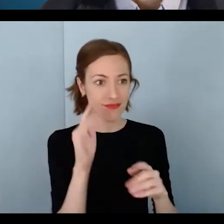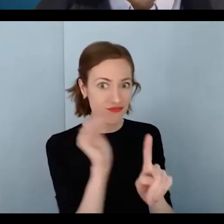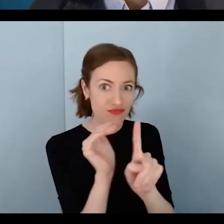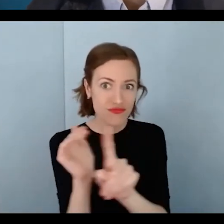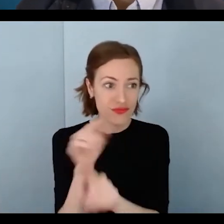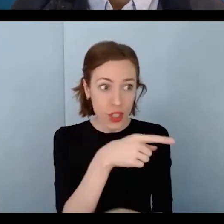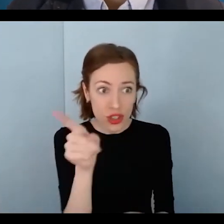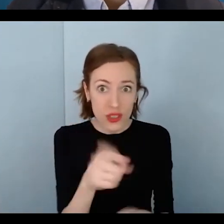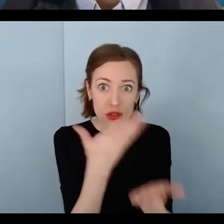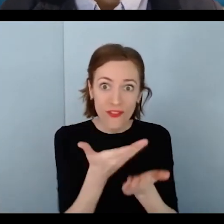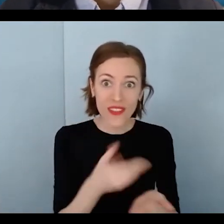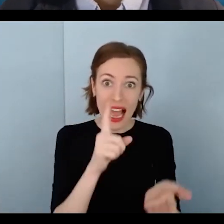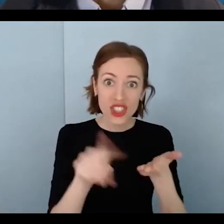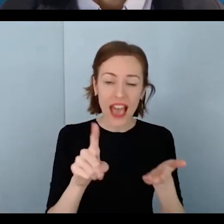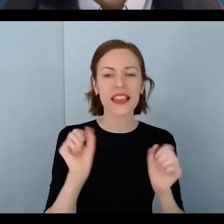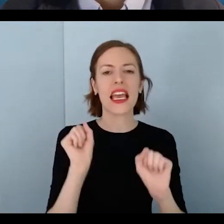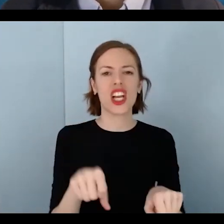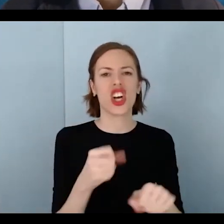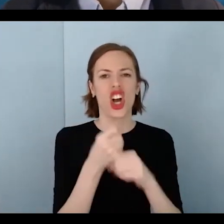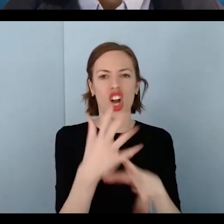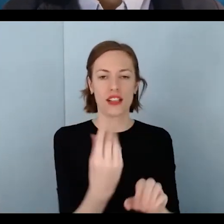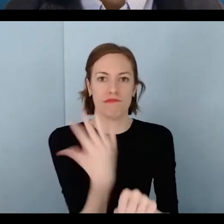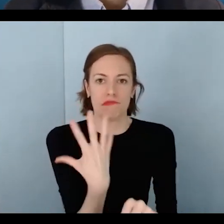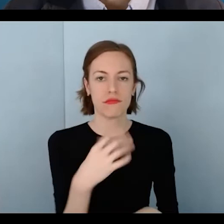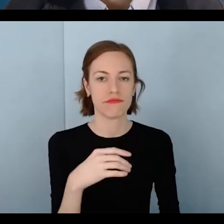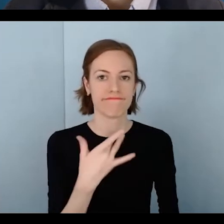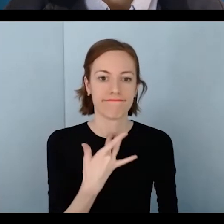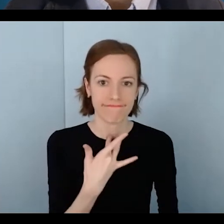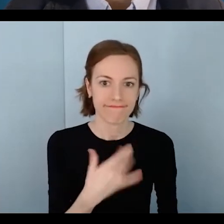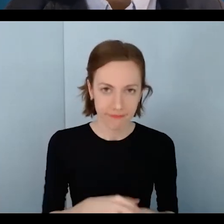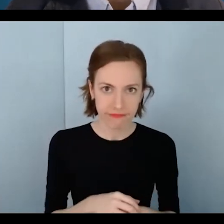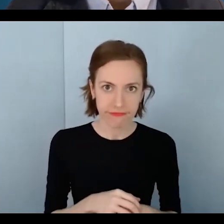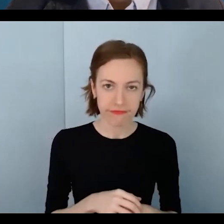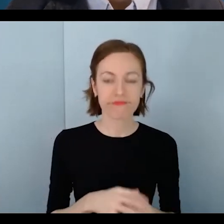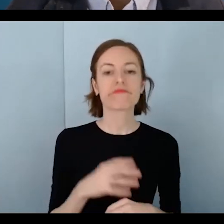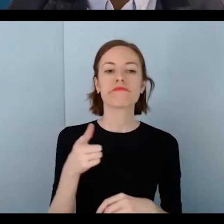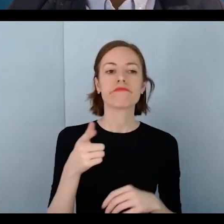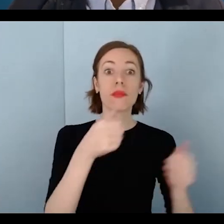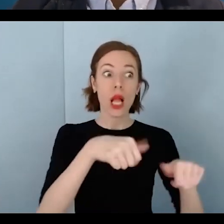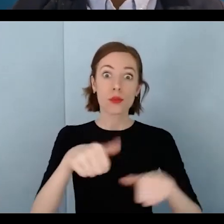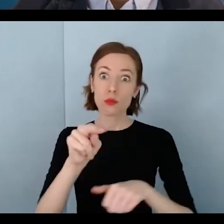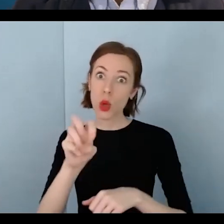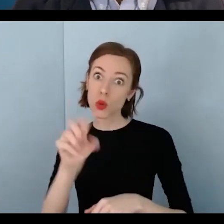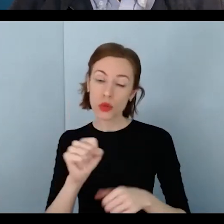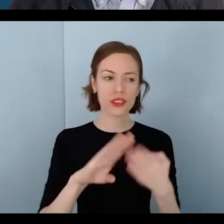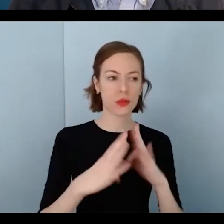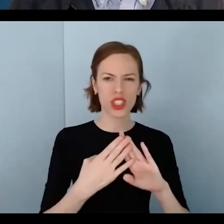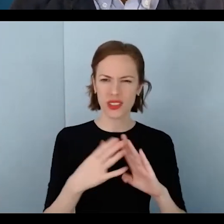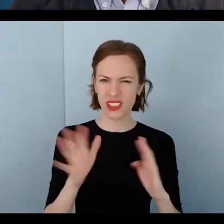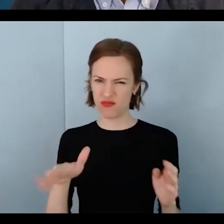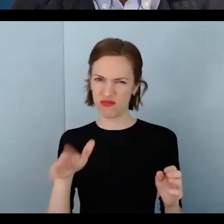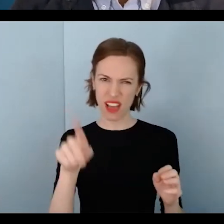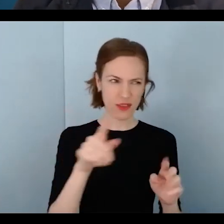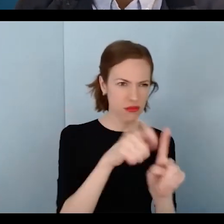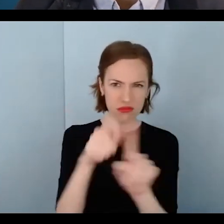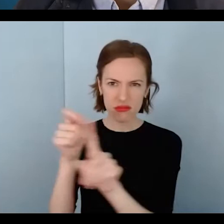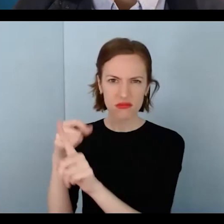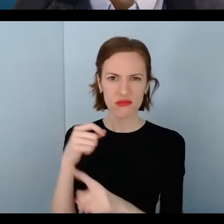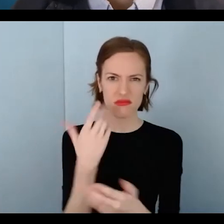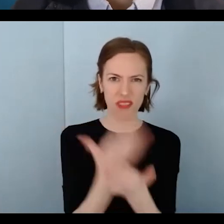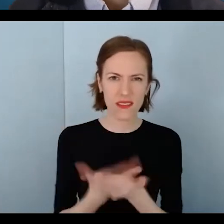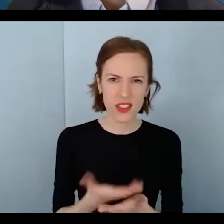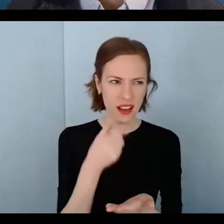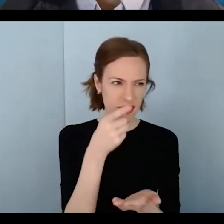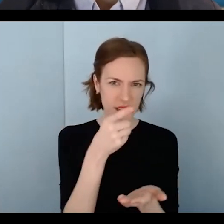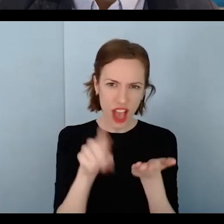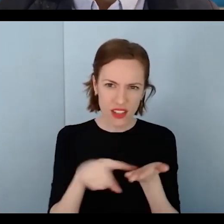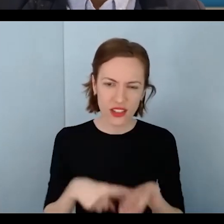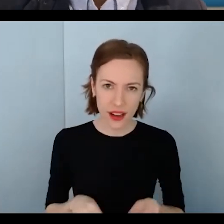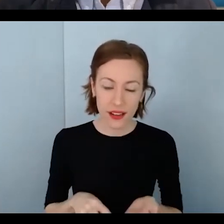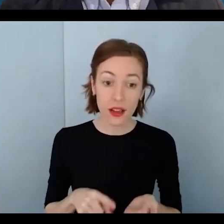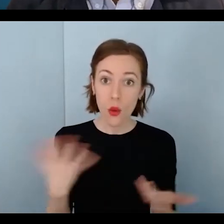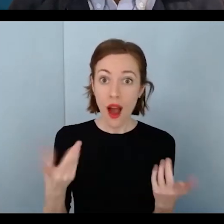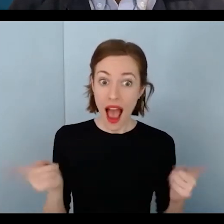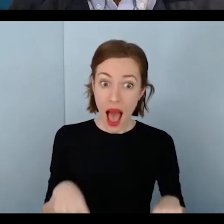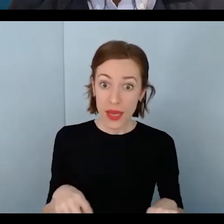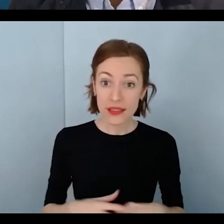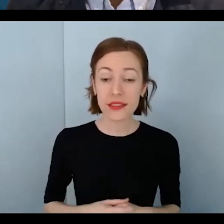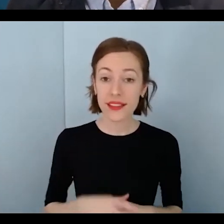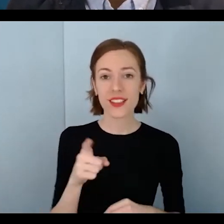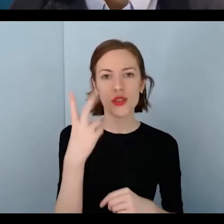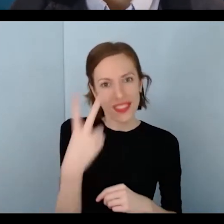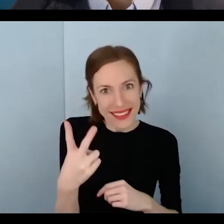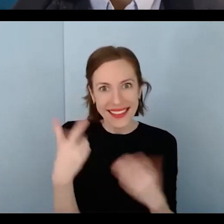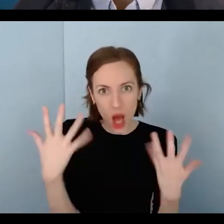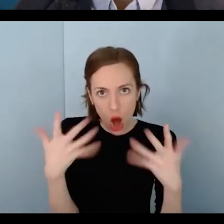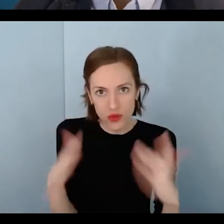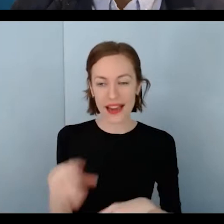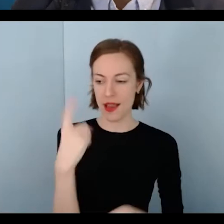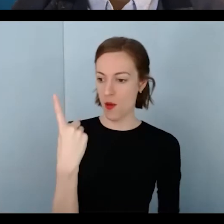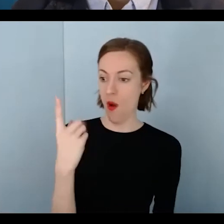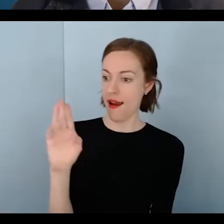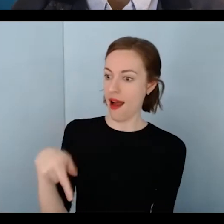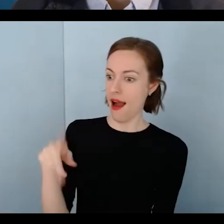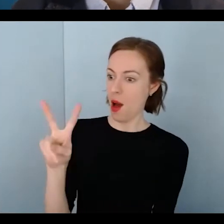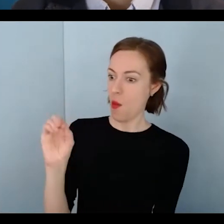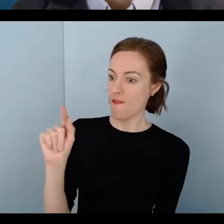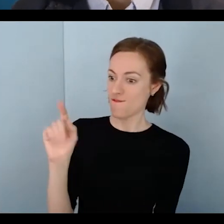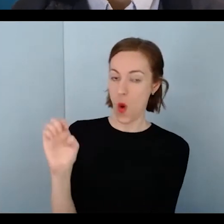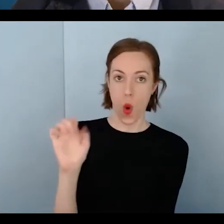If someone posted inaccurate news, and the community suggested volunteer fact checking what would happen if people actually went ahead and fact check them, as you've already seen, receiving one up vote on an article could cause it to cascade and have